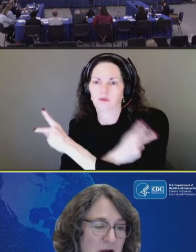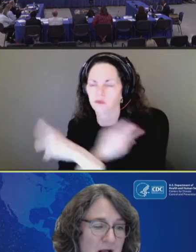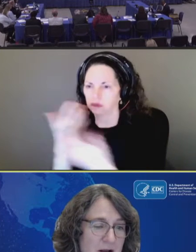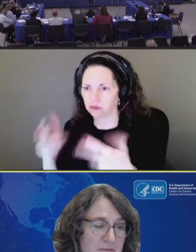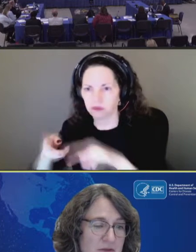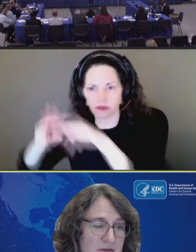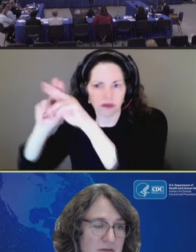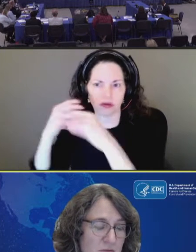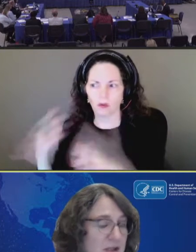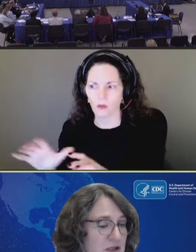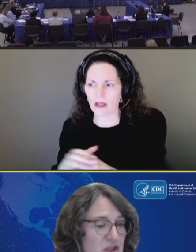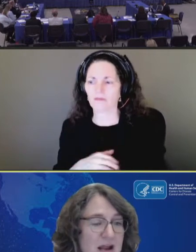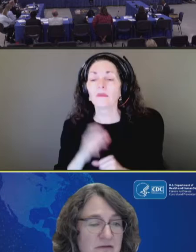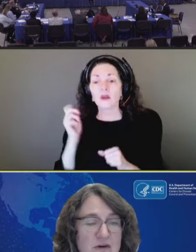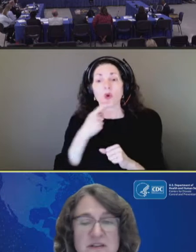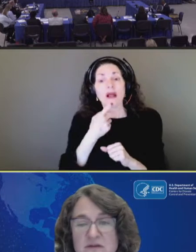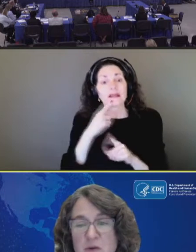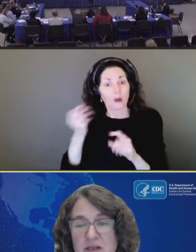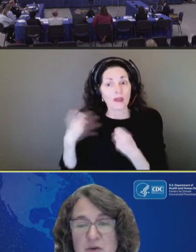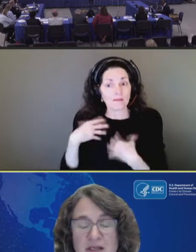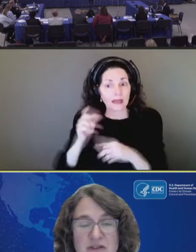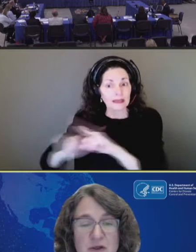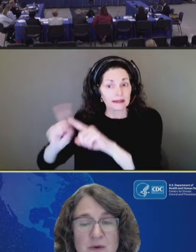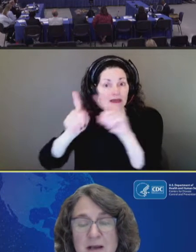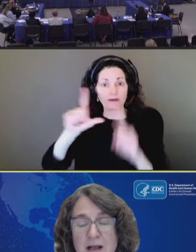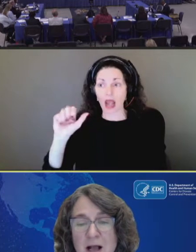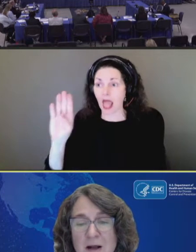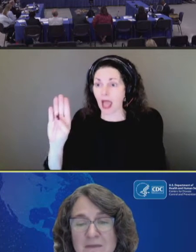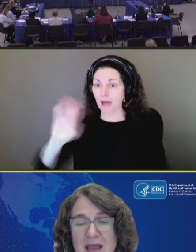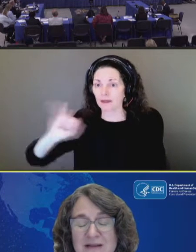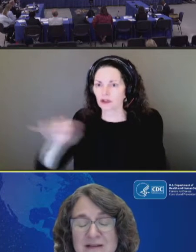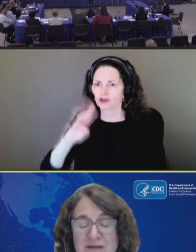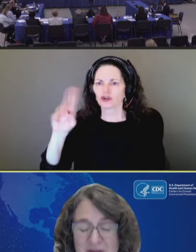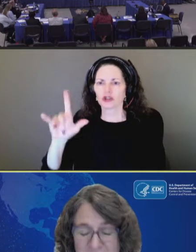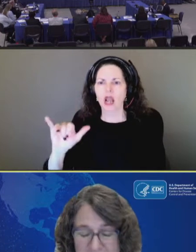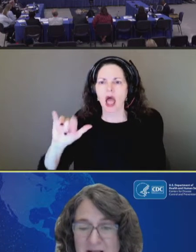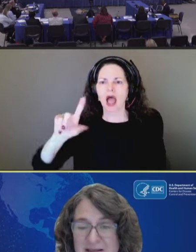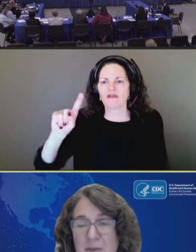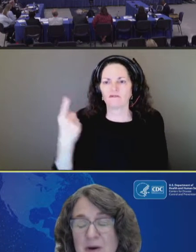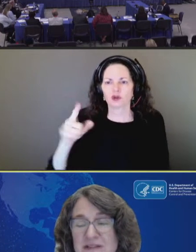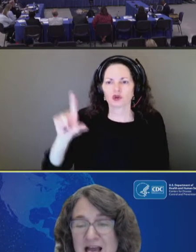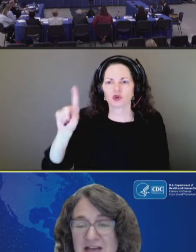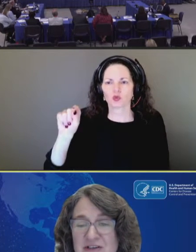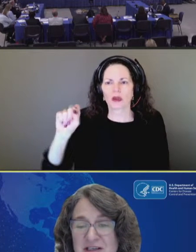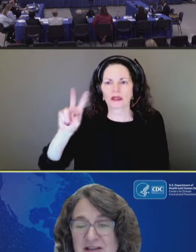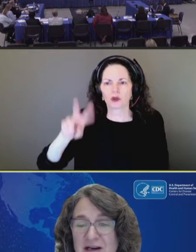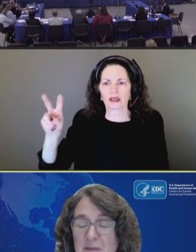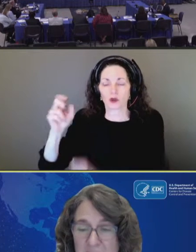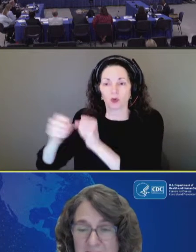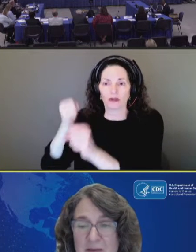by -- really July 1st of 2022. And the mpox outbreak was actually declared a Public